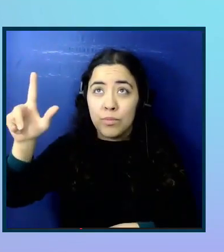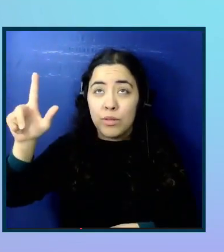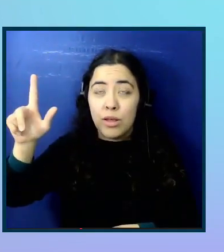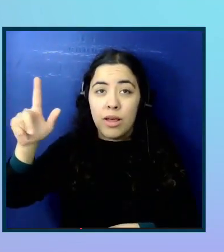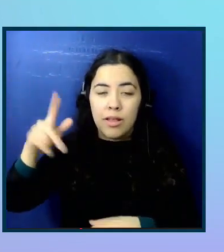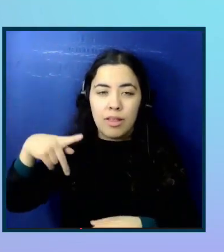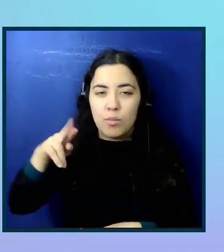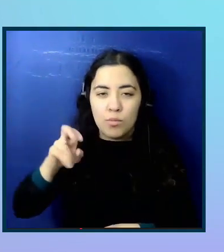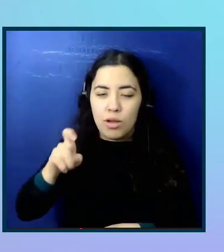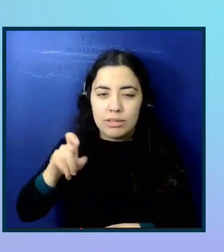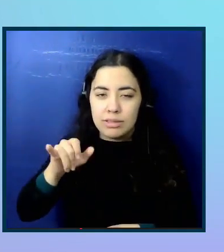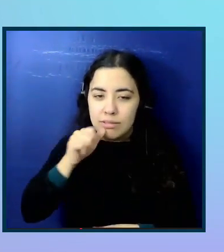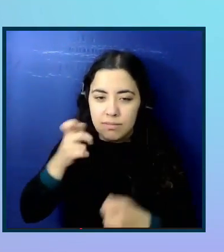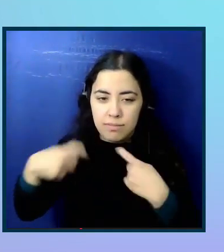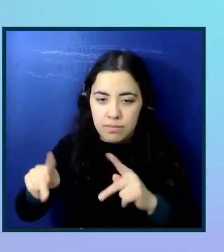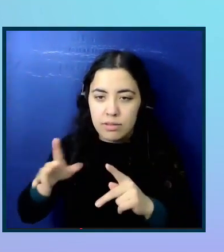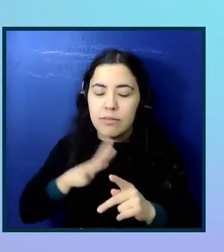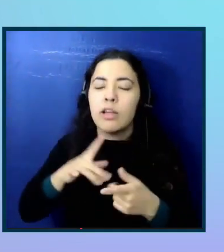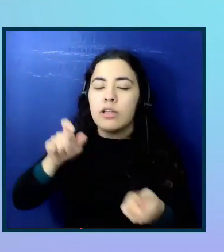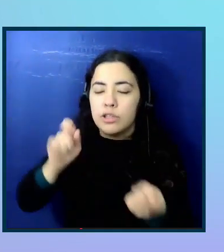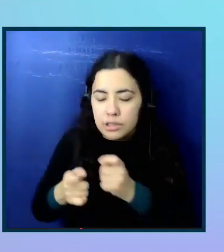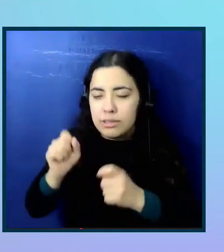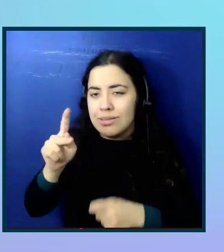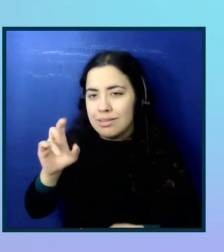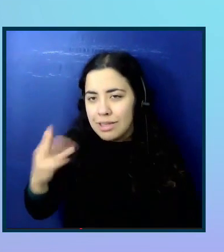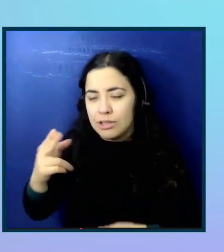So change a sketch, change their URL, which is really good.